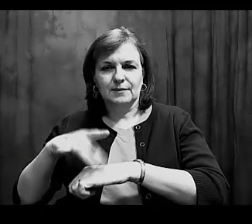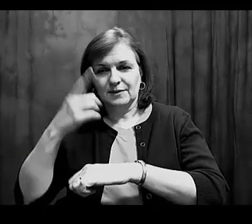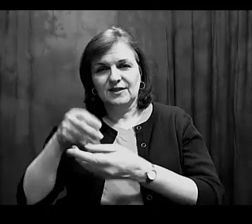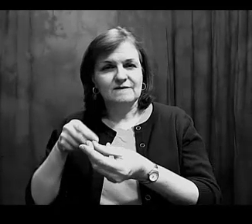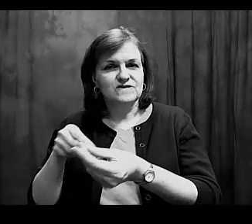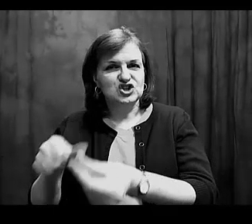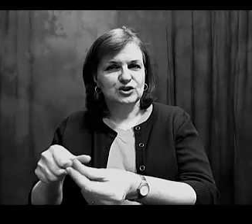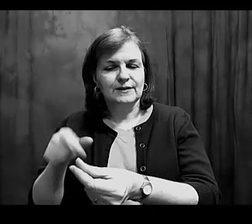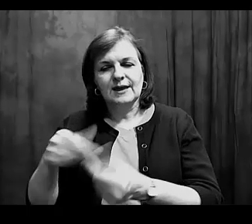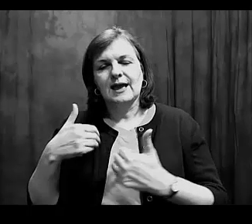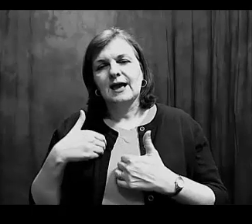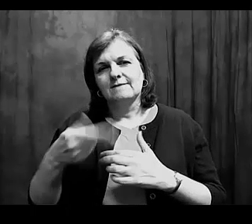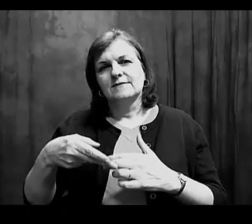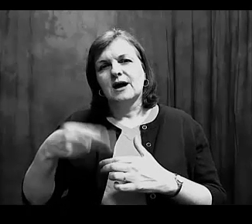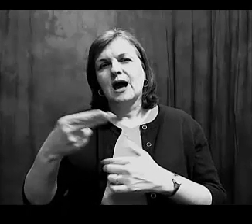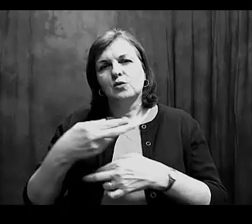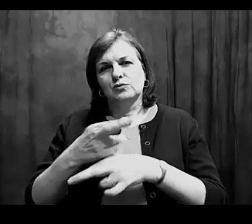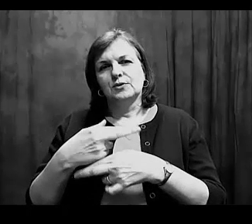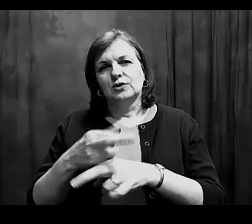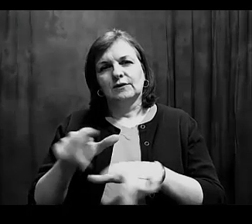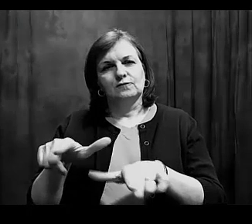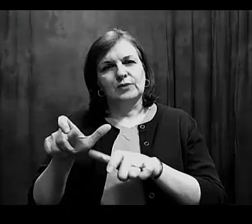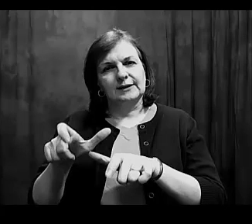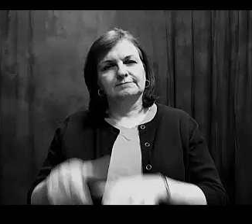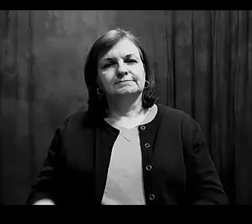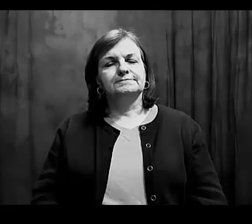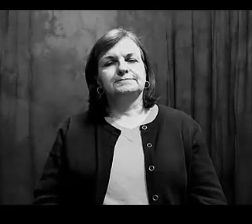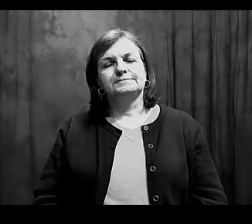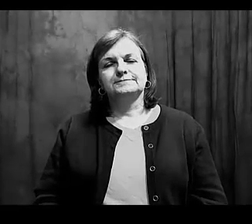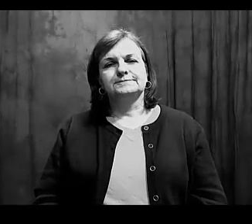they have very very high a reproductive rates